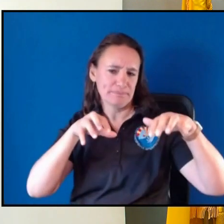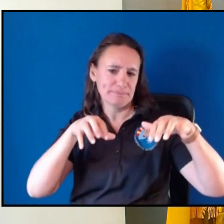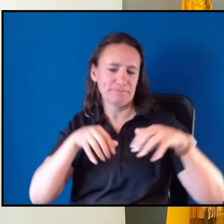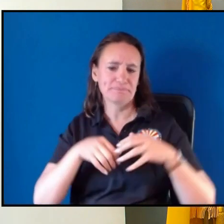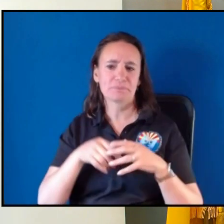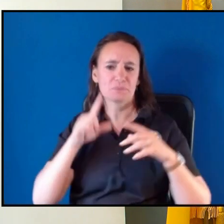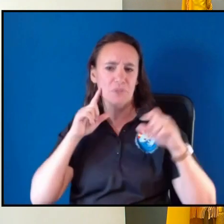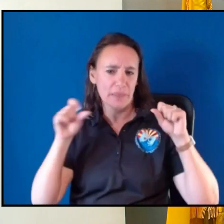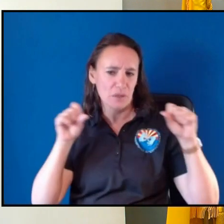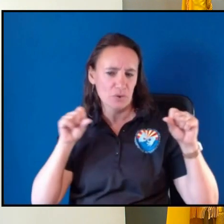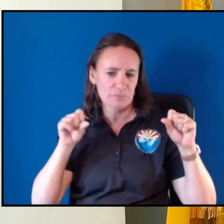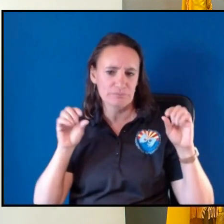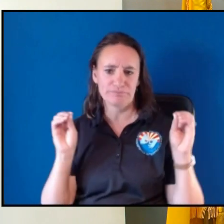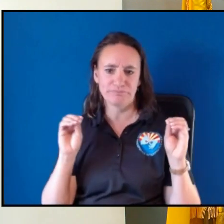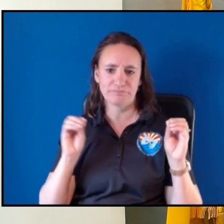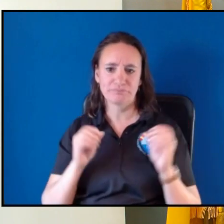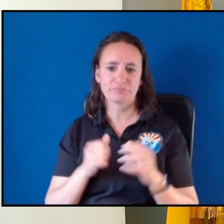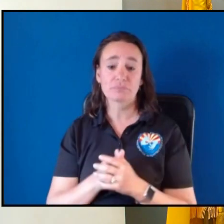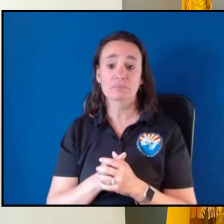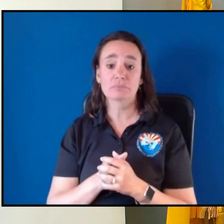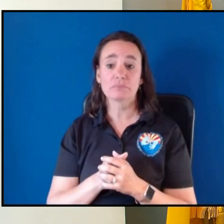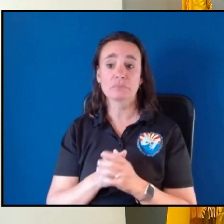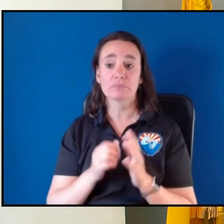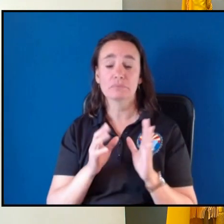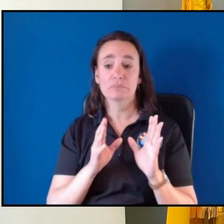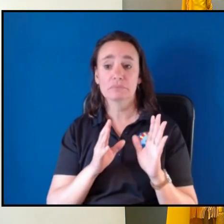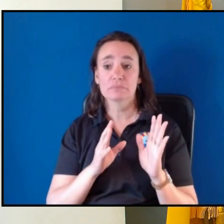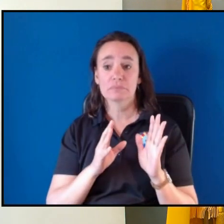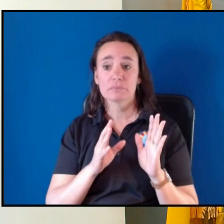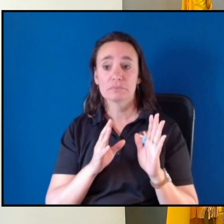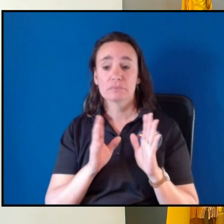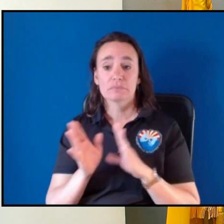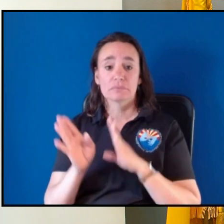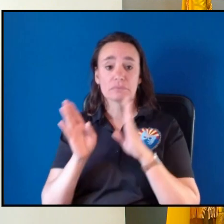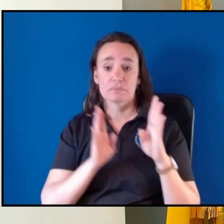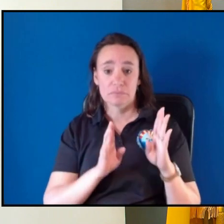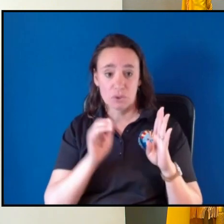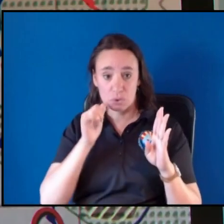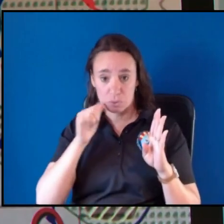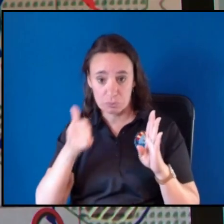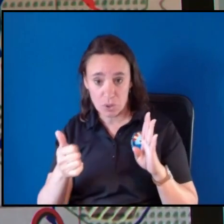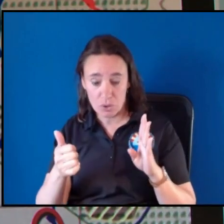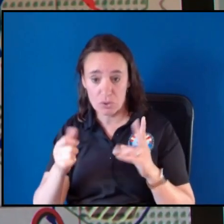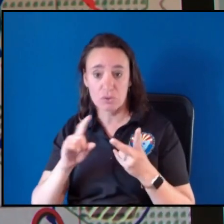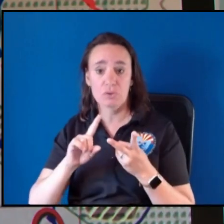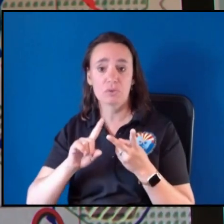moisture dropping a little bit further to the south, and to the west, and up against the Sangre de Cristos, where the fire is,